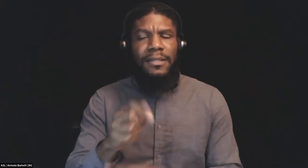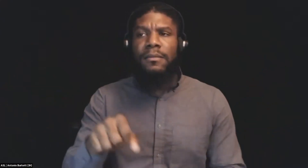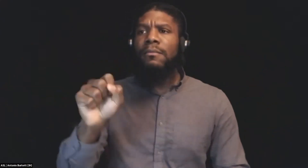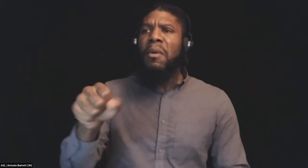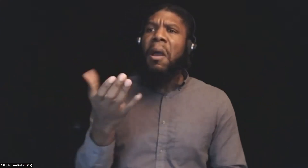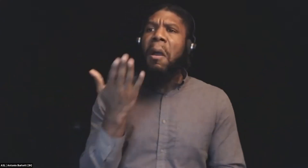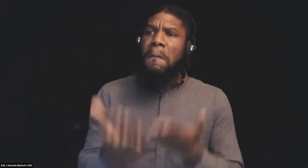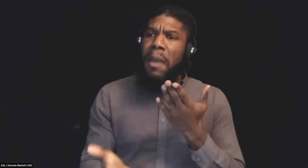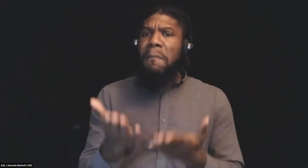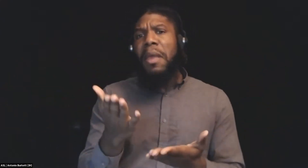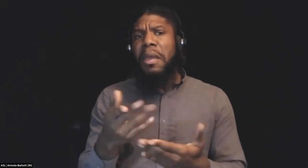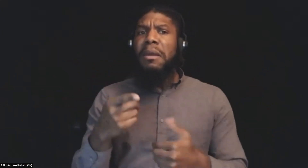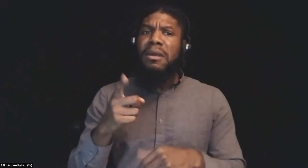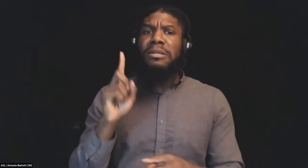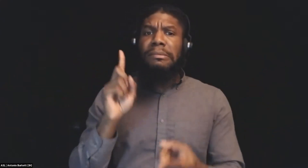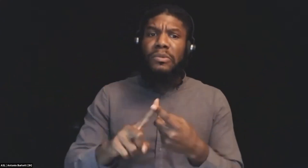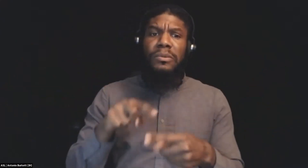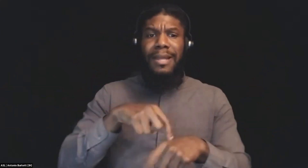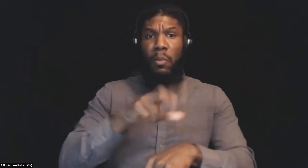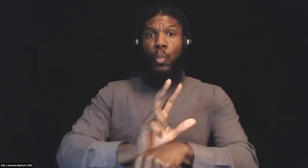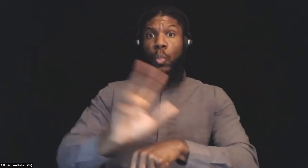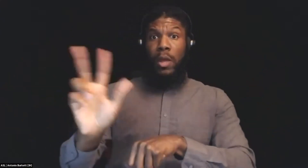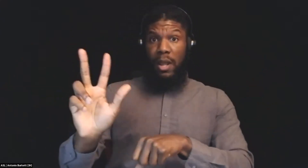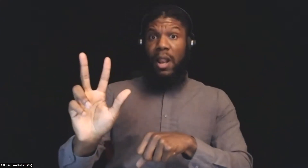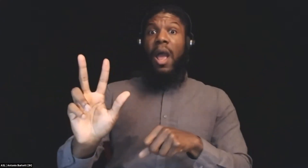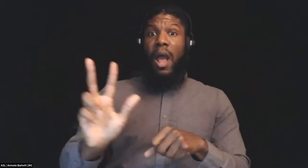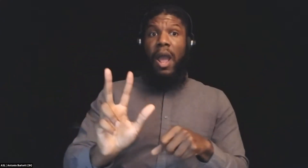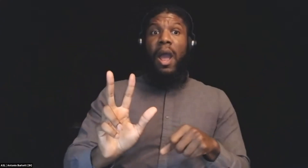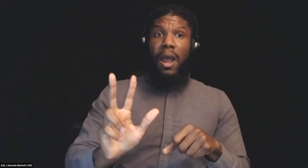till three o'clock and then come back with that work or three o'clock my time sorry.